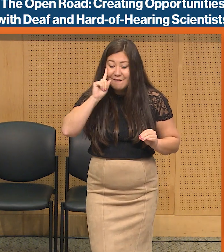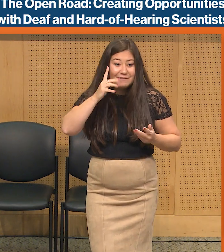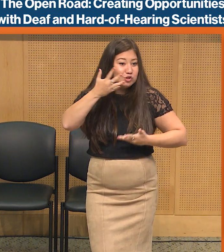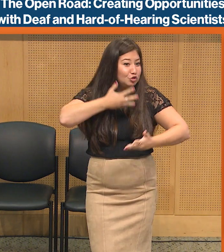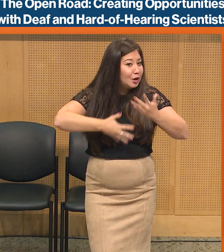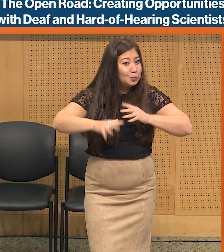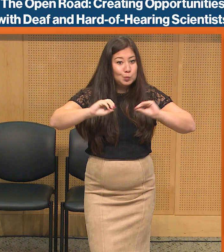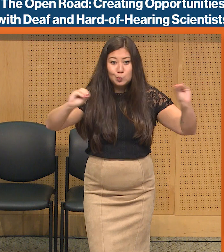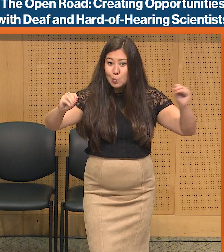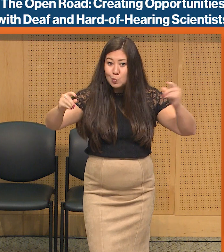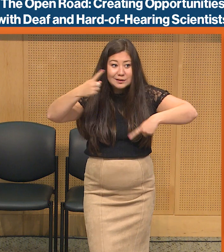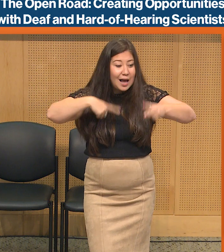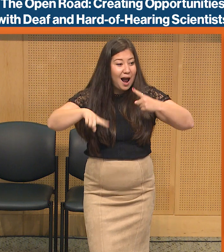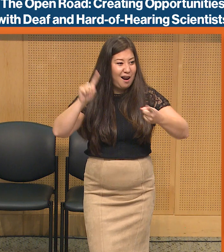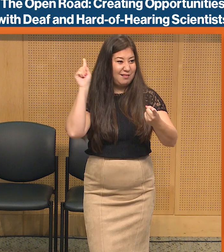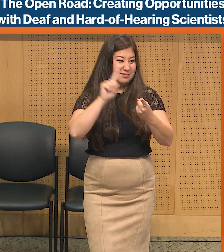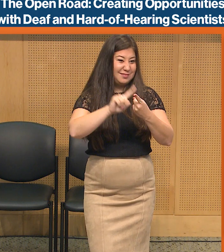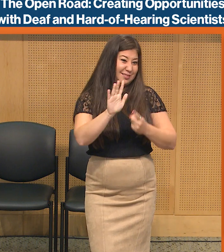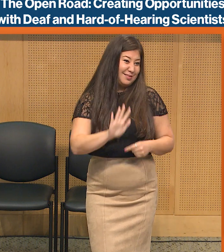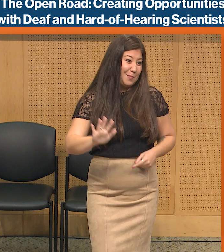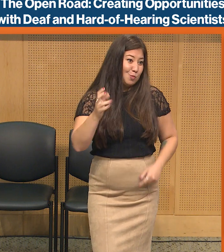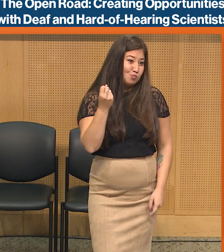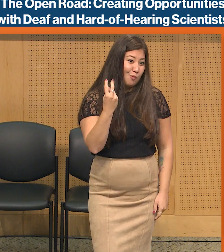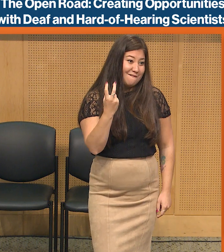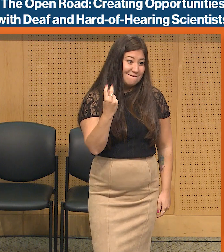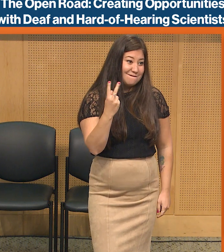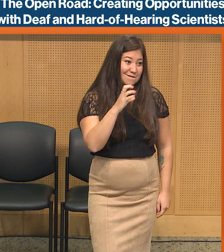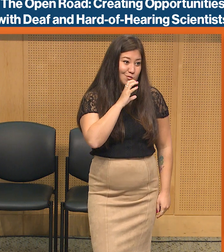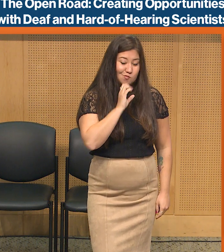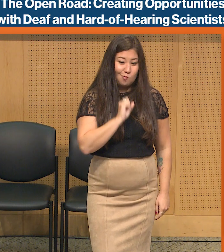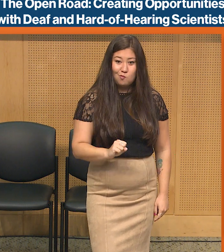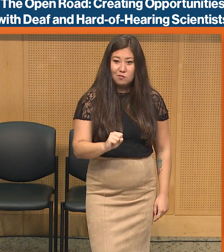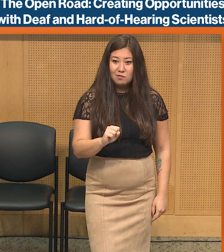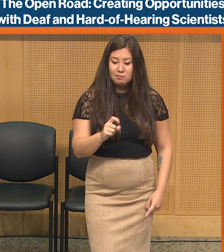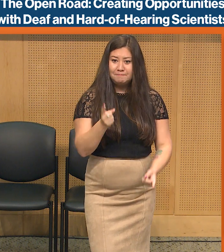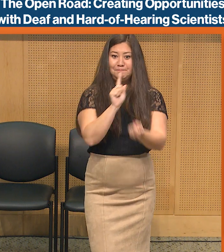and I didn't know any sign language or Deaf people until I was about 12 years old,